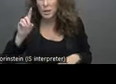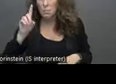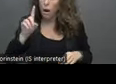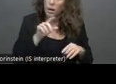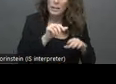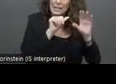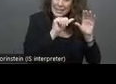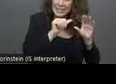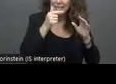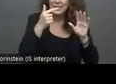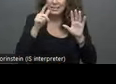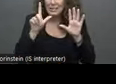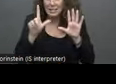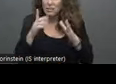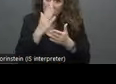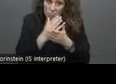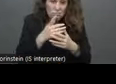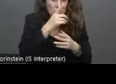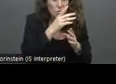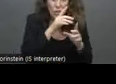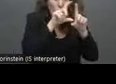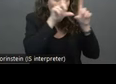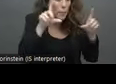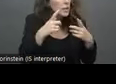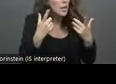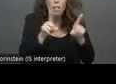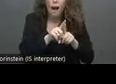that can be bigger companies 15:36:07 like Coca Cola, but they can also